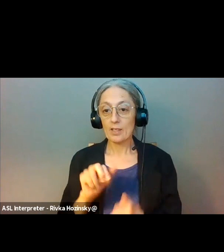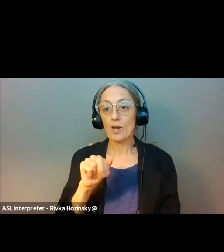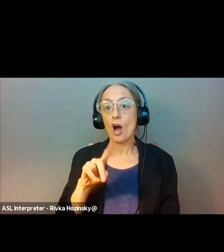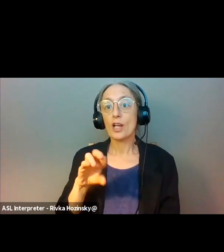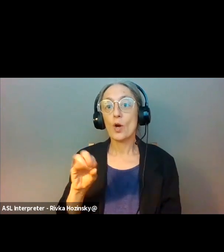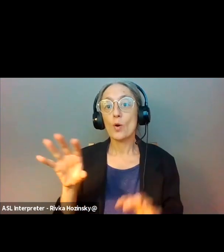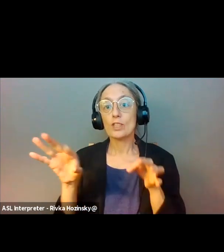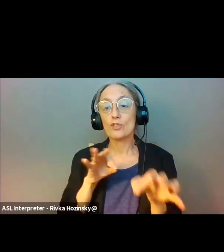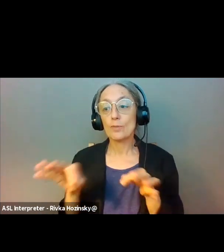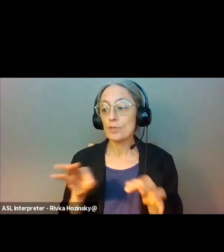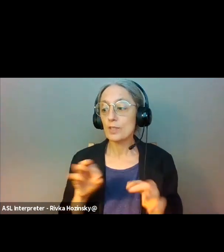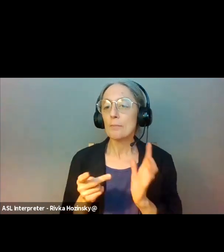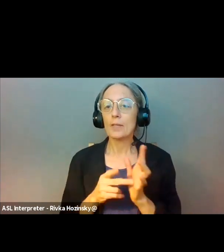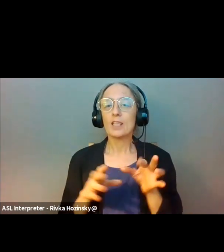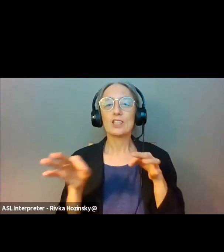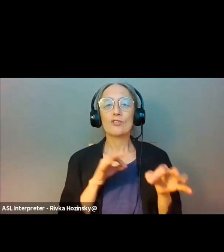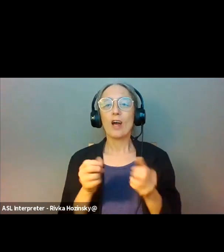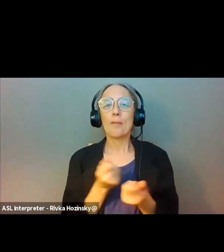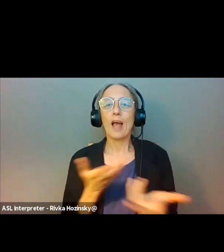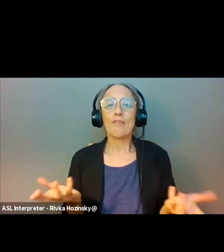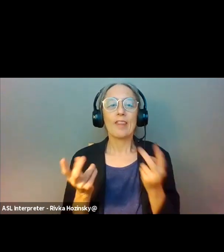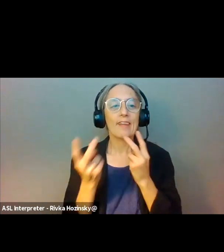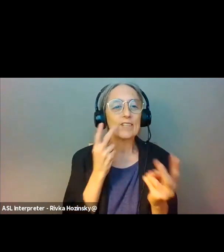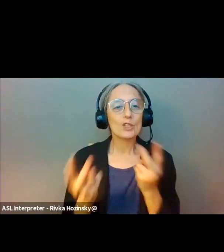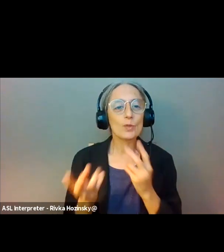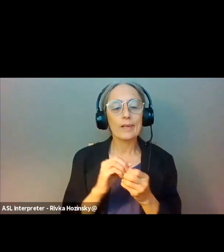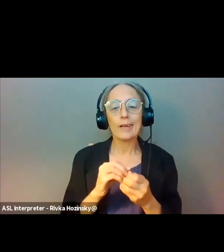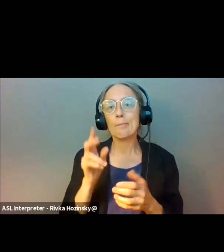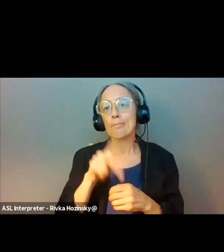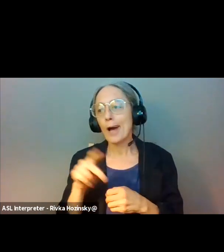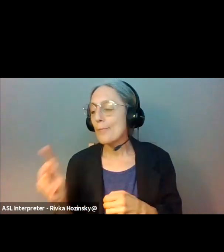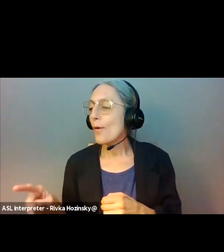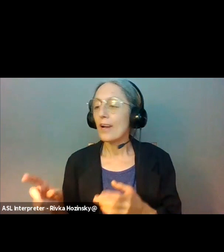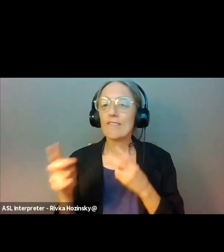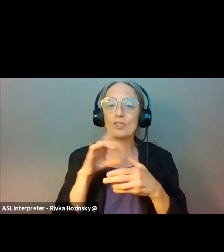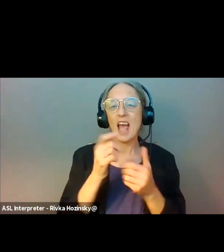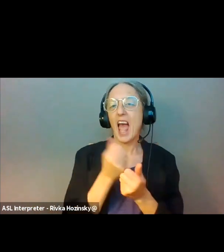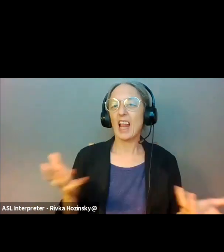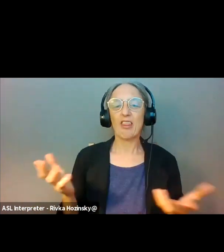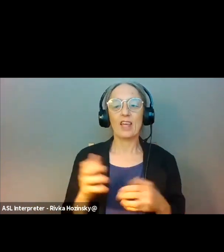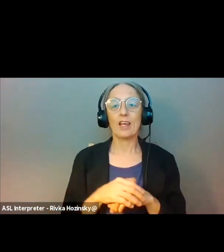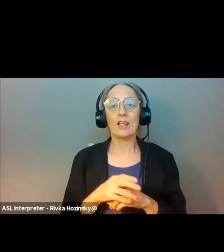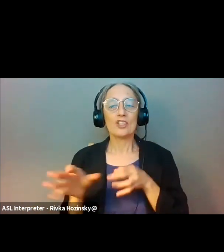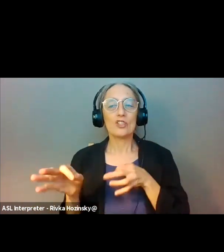visual components of a production, piece of content, PowerPoint presentation, et cetera for people who are blind or have low vision.